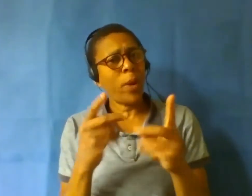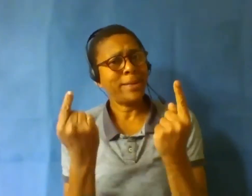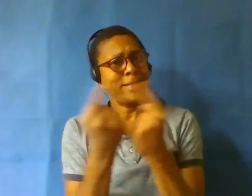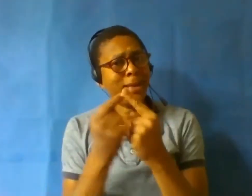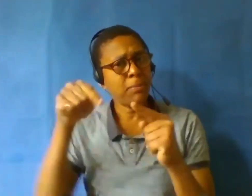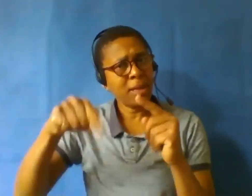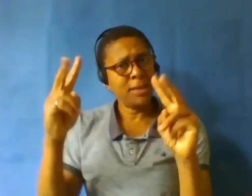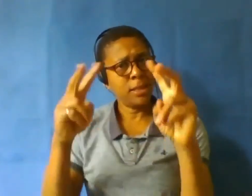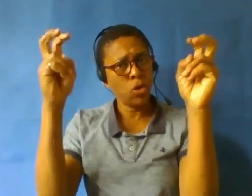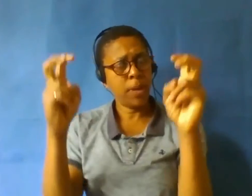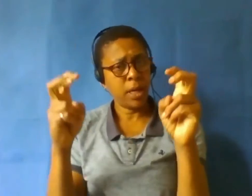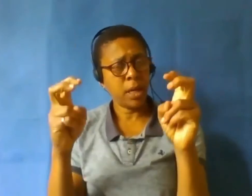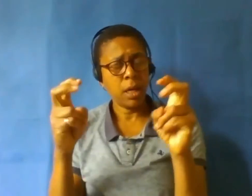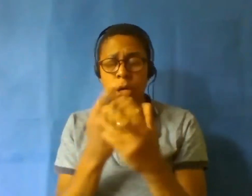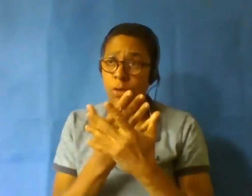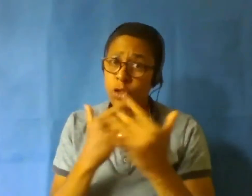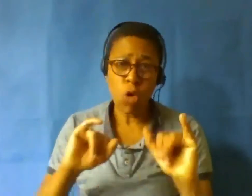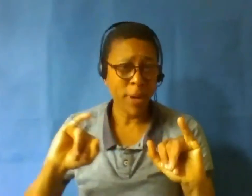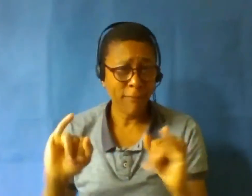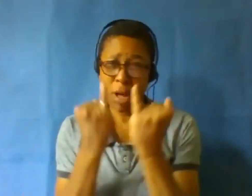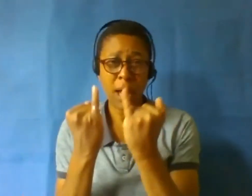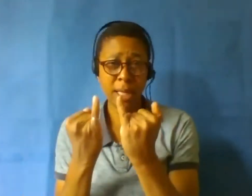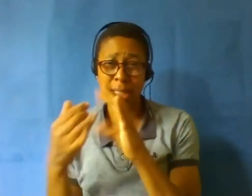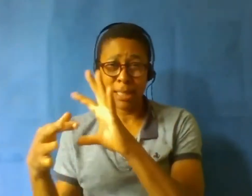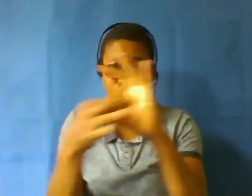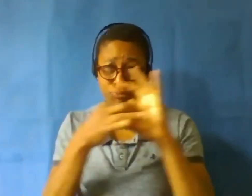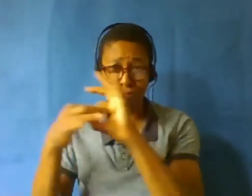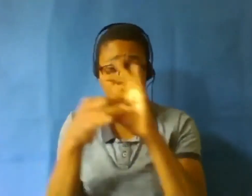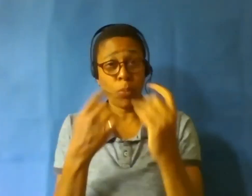many violence's intersect and as you rightly put what it means to not say